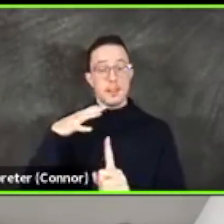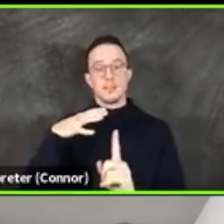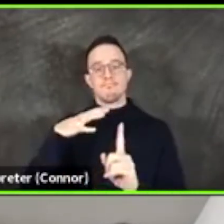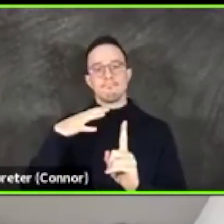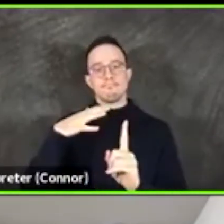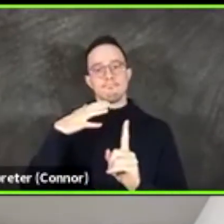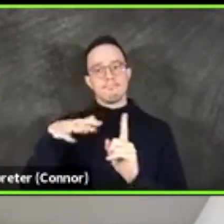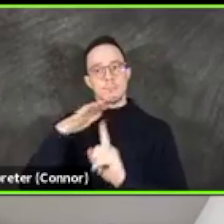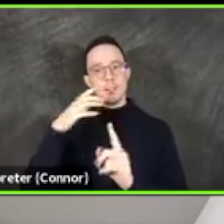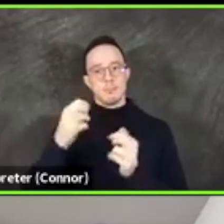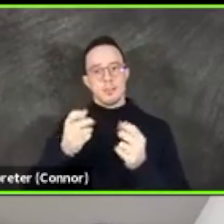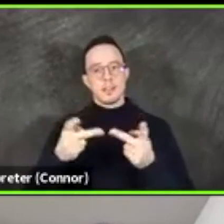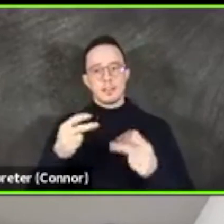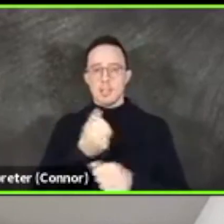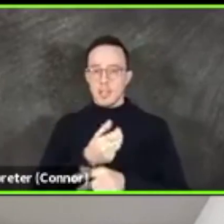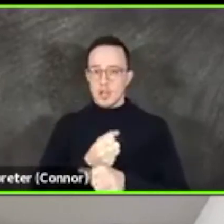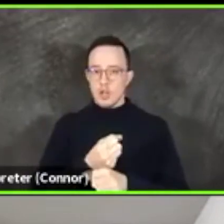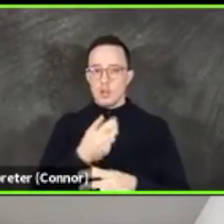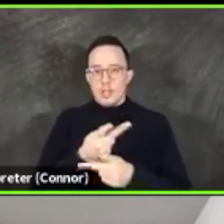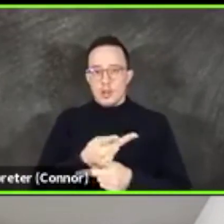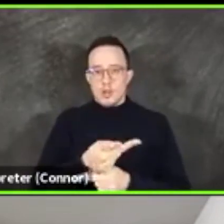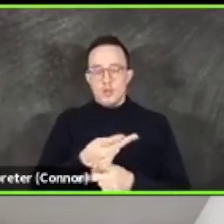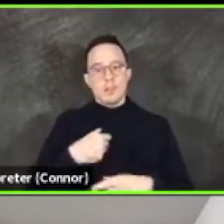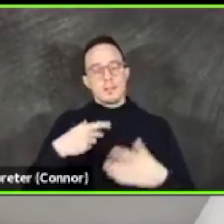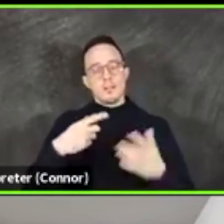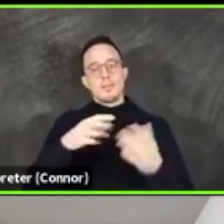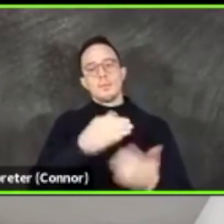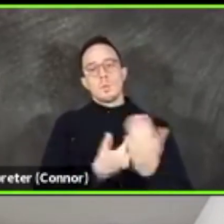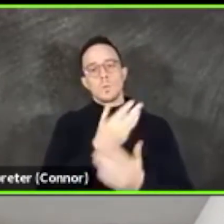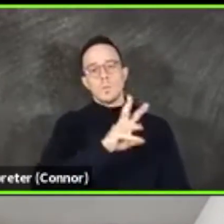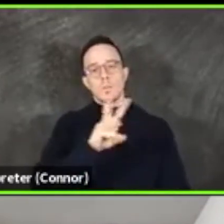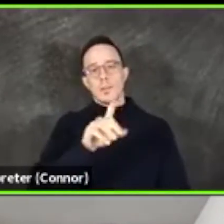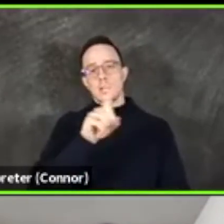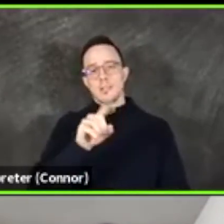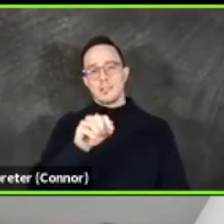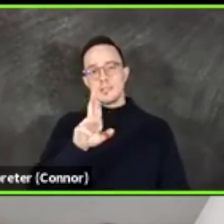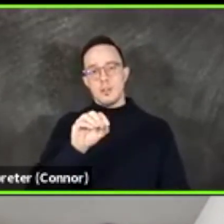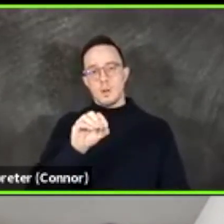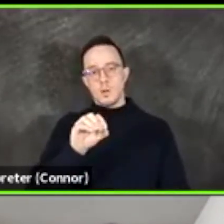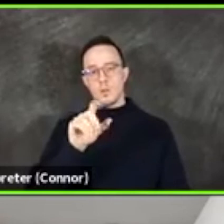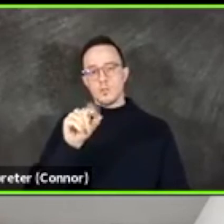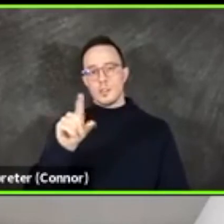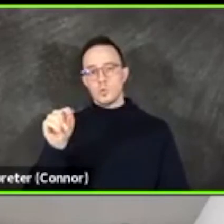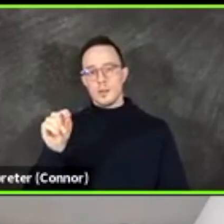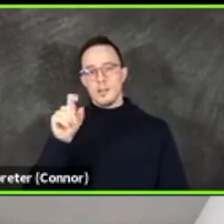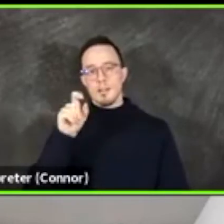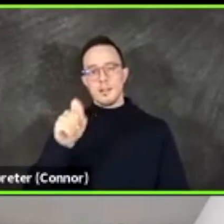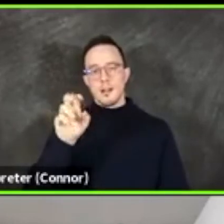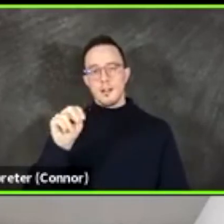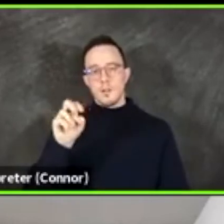YOU CAN CHECK OUT THAT NEW WEB SITE, AT 02020.NEWS, OR, LINKS TO THE PERFORMANCE